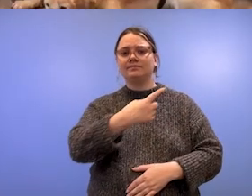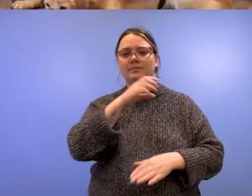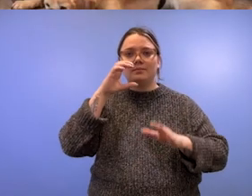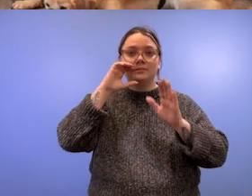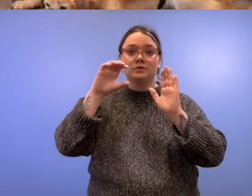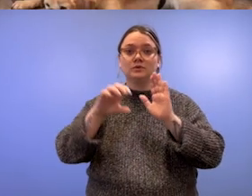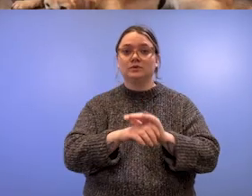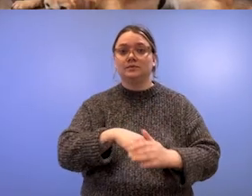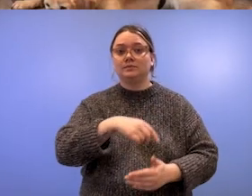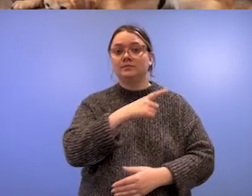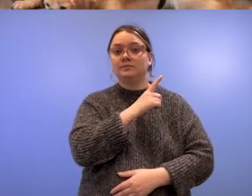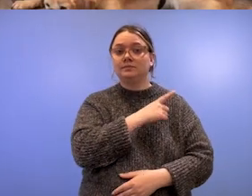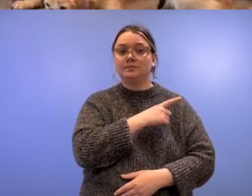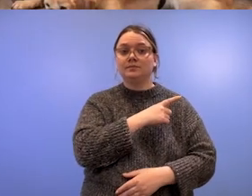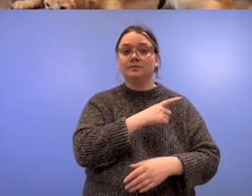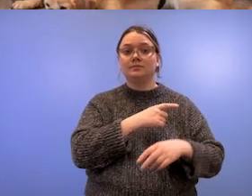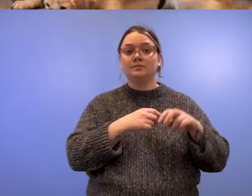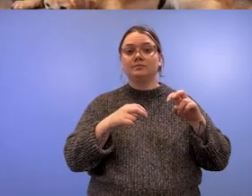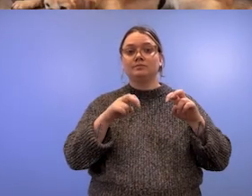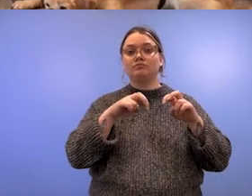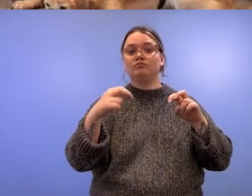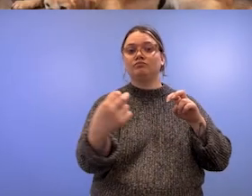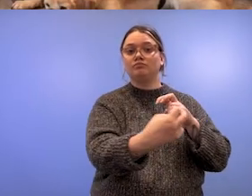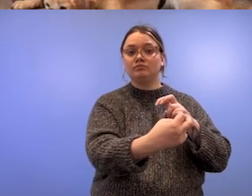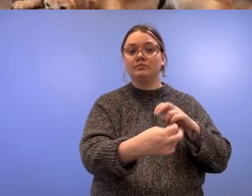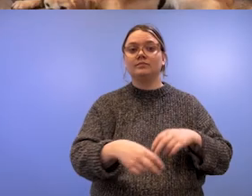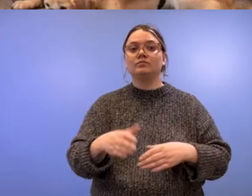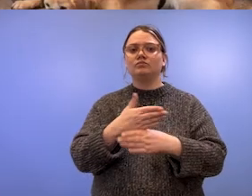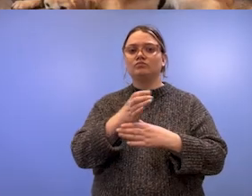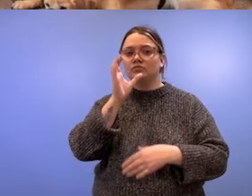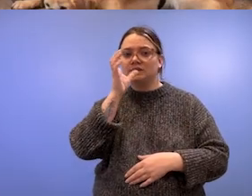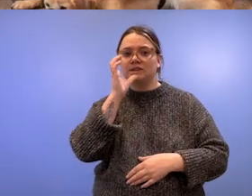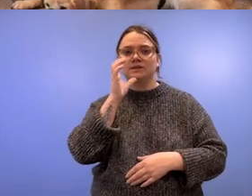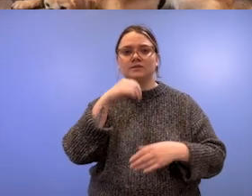an image of three people seated and sharing drinks in one core. Of a brake space,